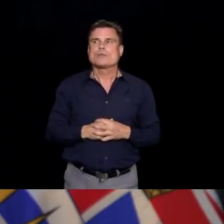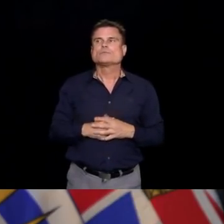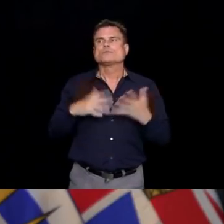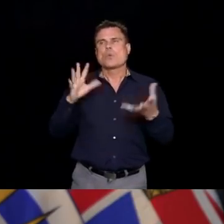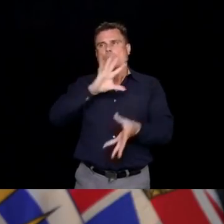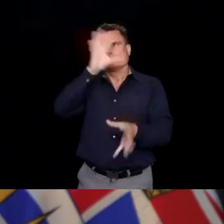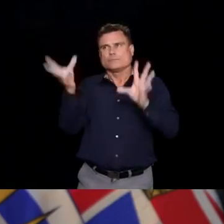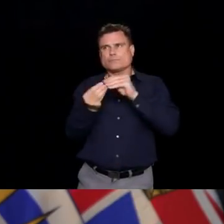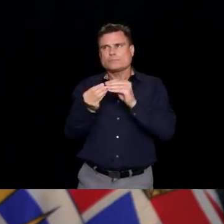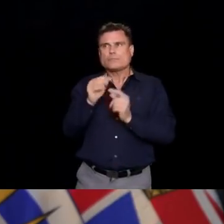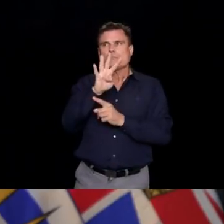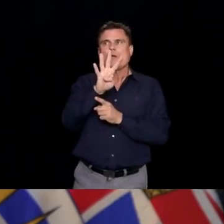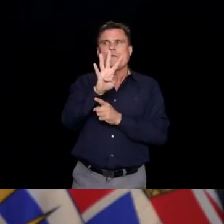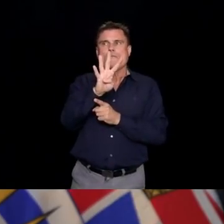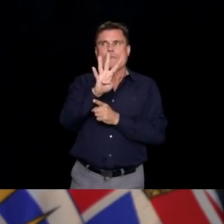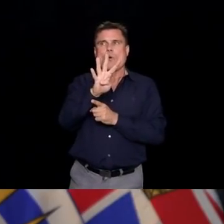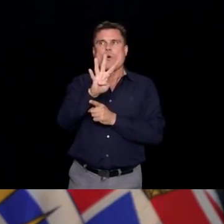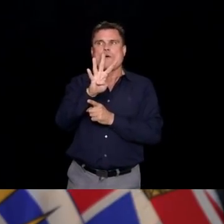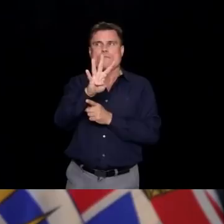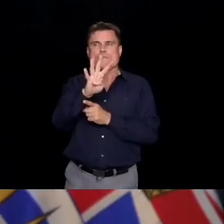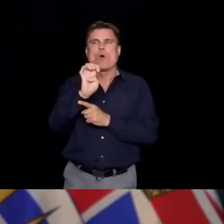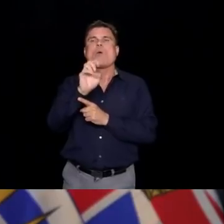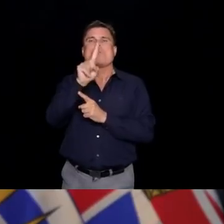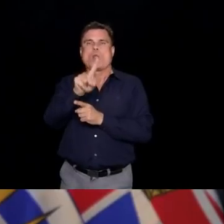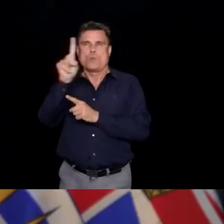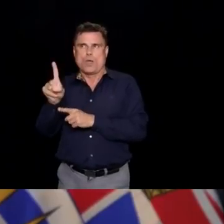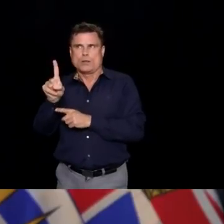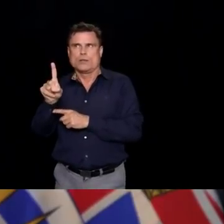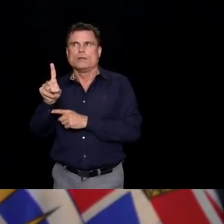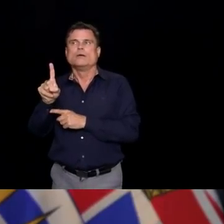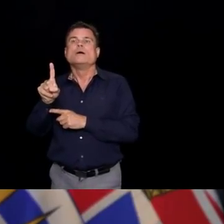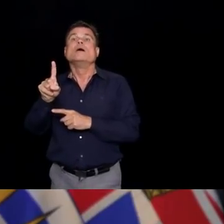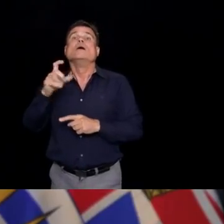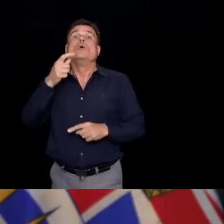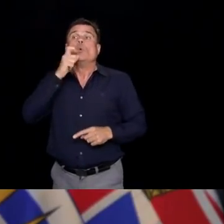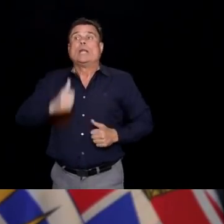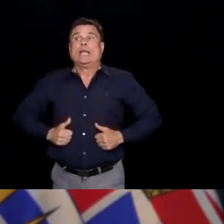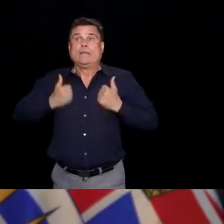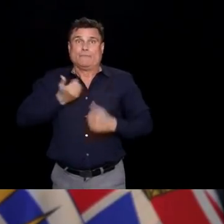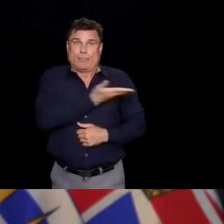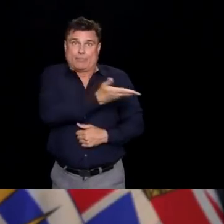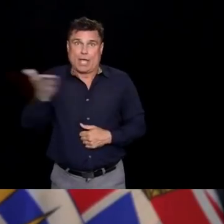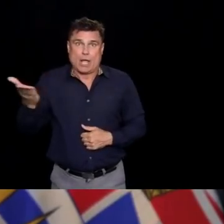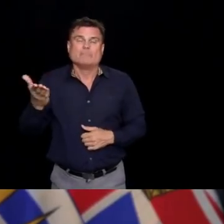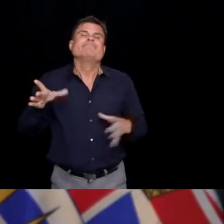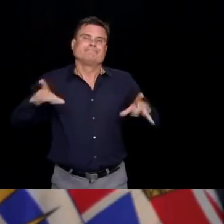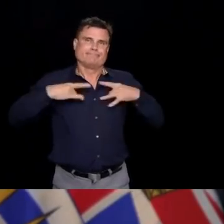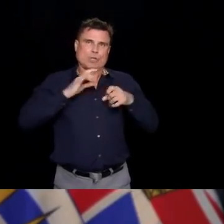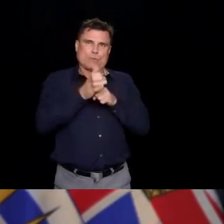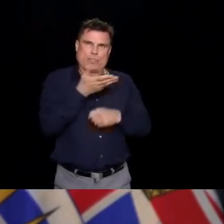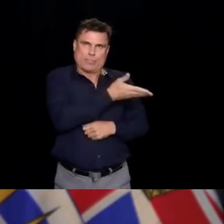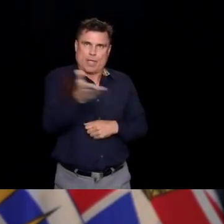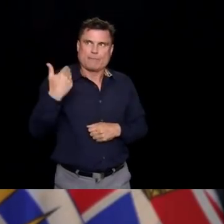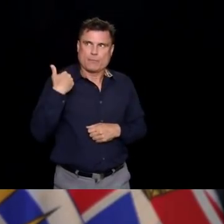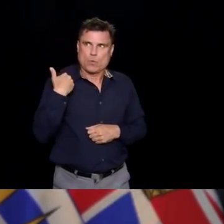(unknown term) hospital and no St. Paul's. We have a total of 401 residents and 250 staff who have been affected in our healthcare facility outbreaks.